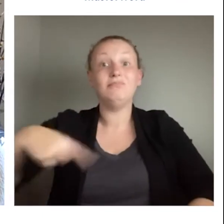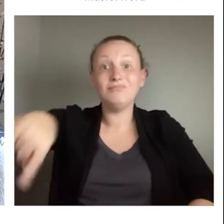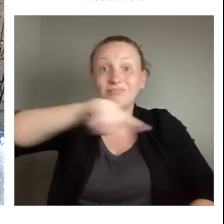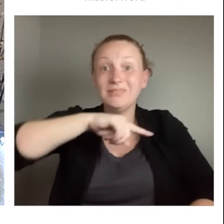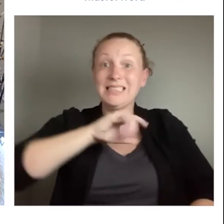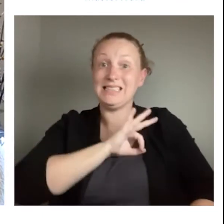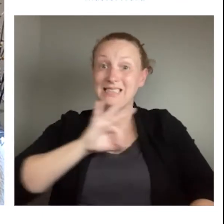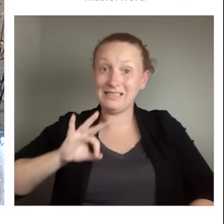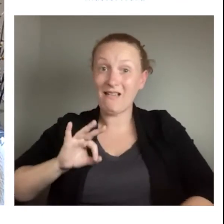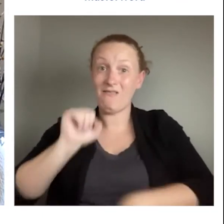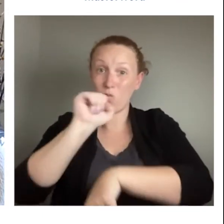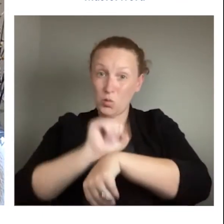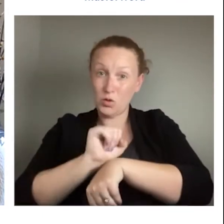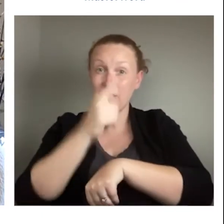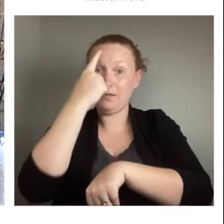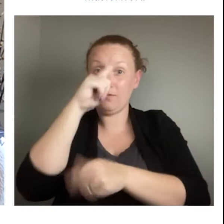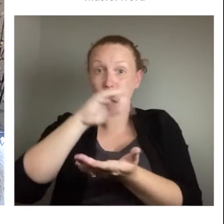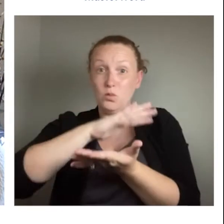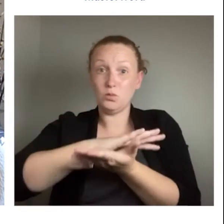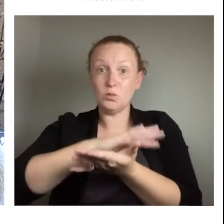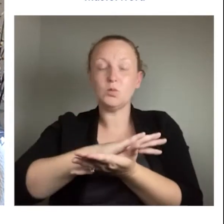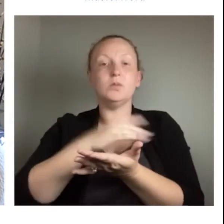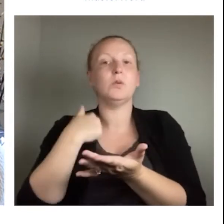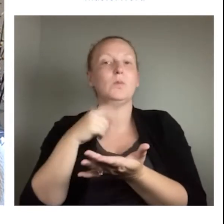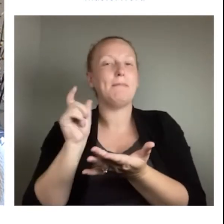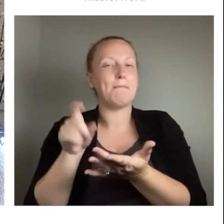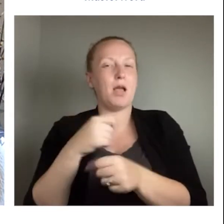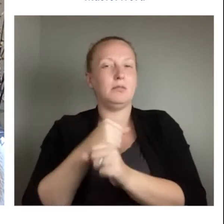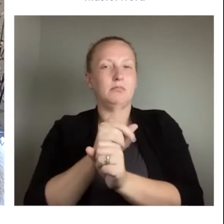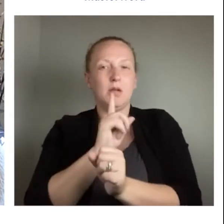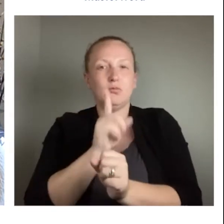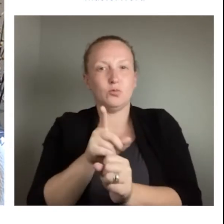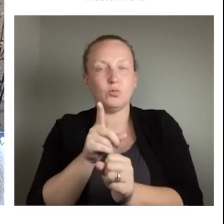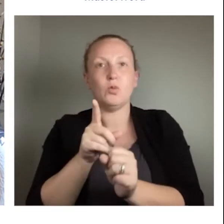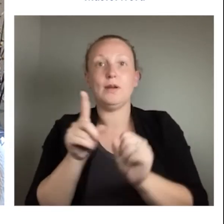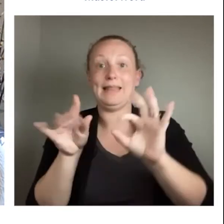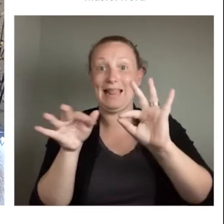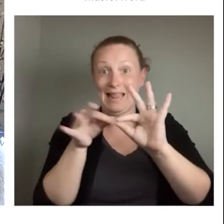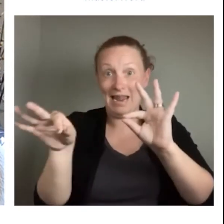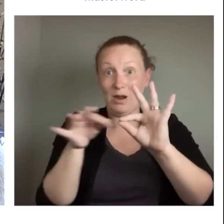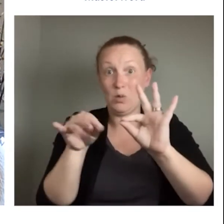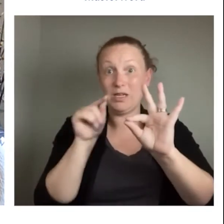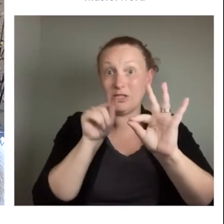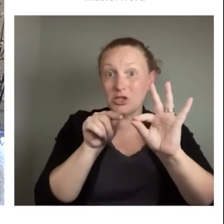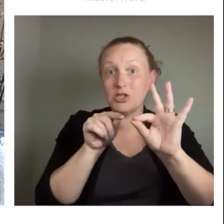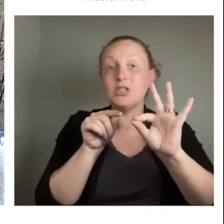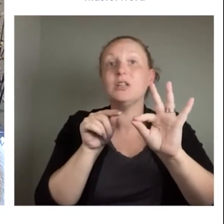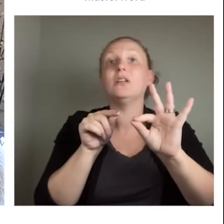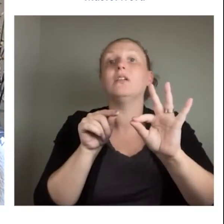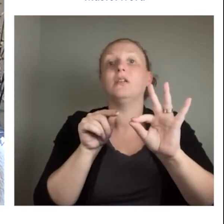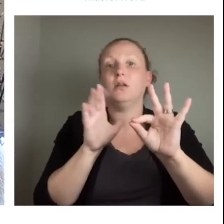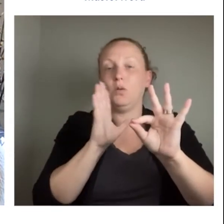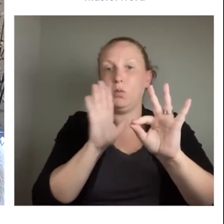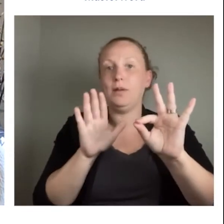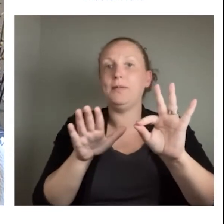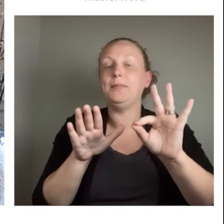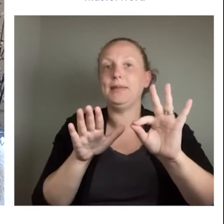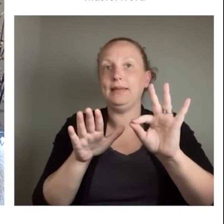We need to ensure that the language is going to be, ah, the, deliver in a, in